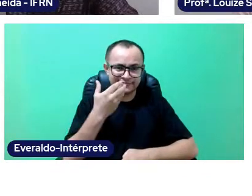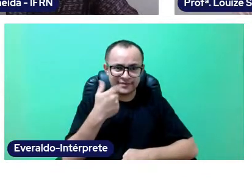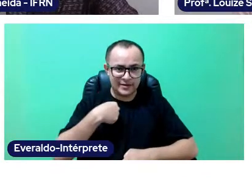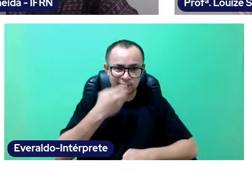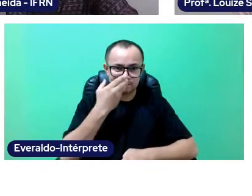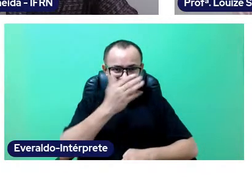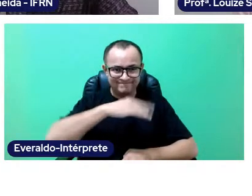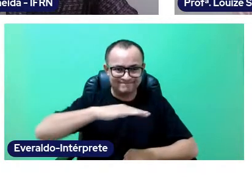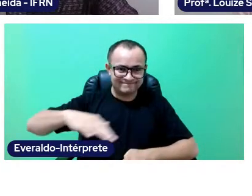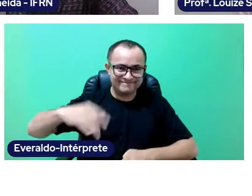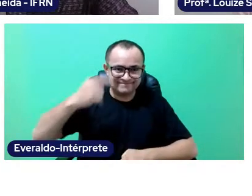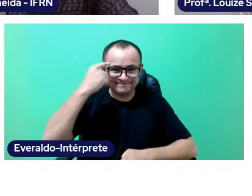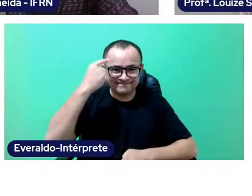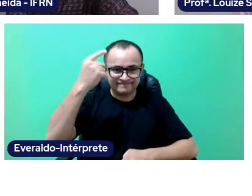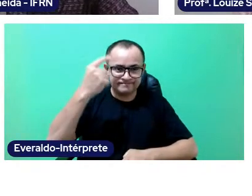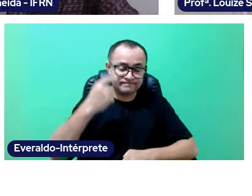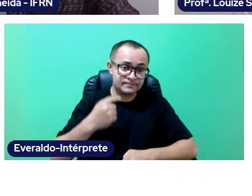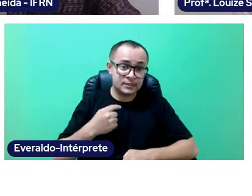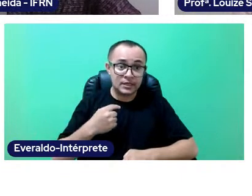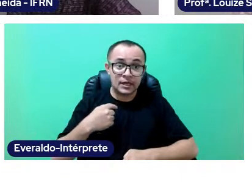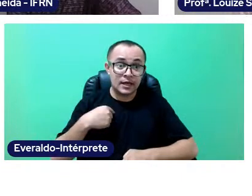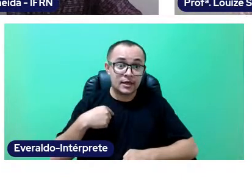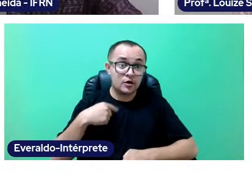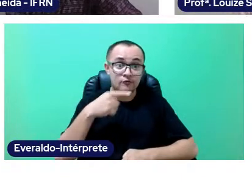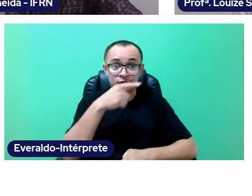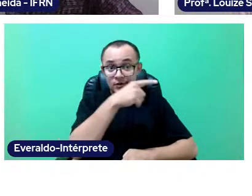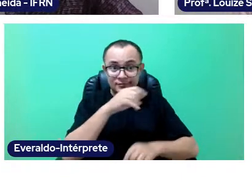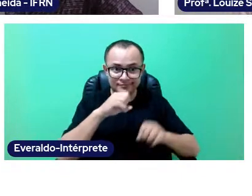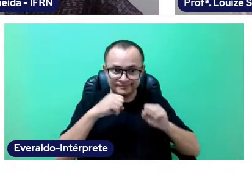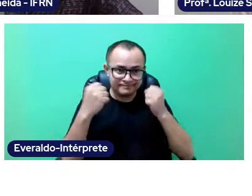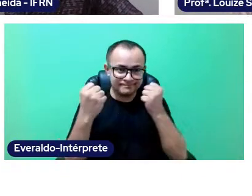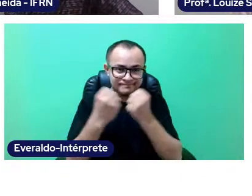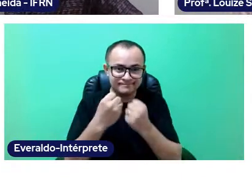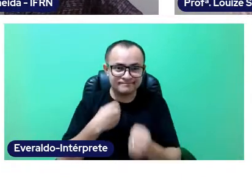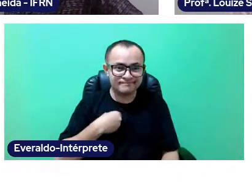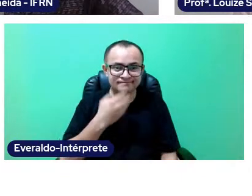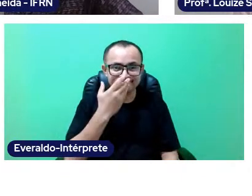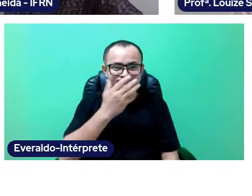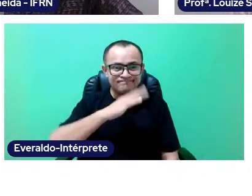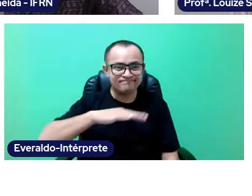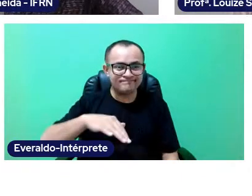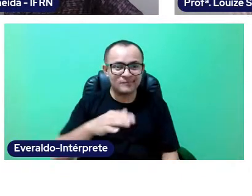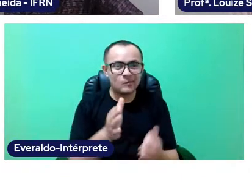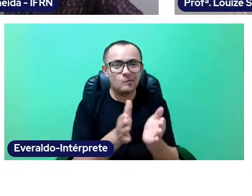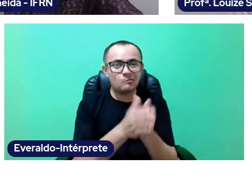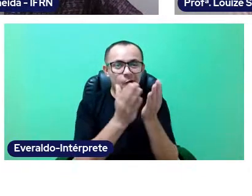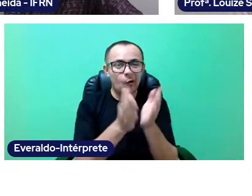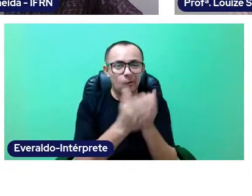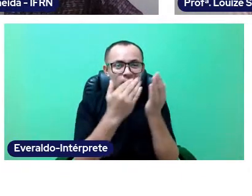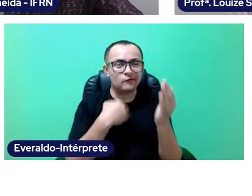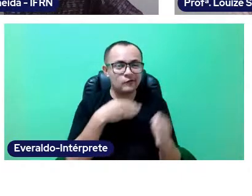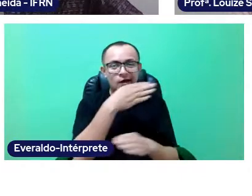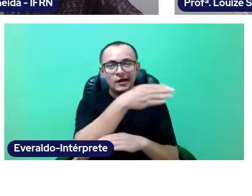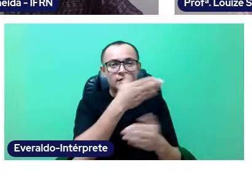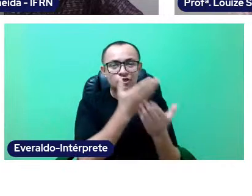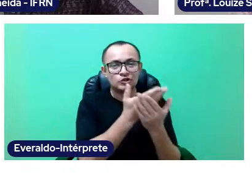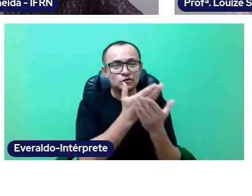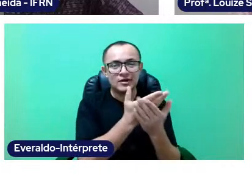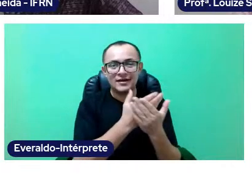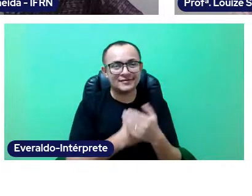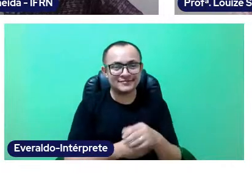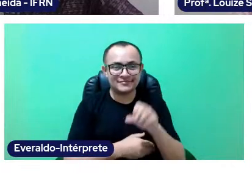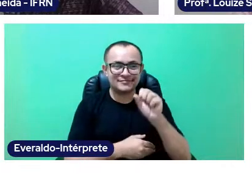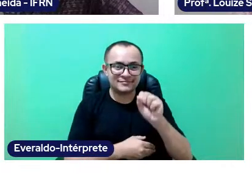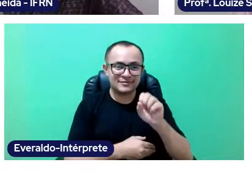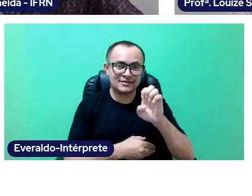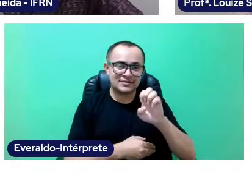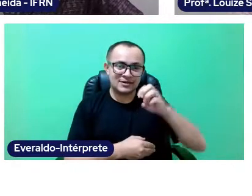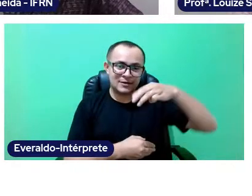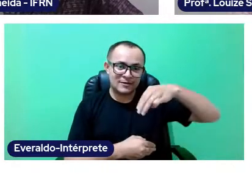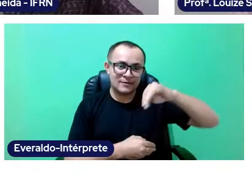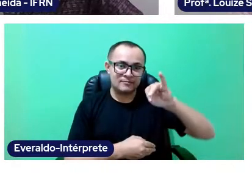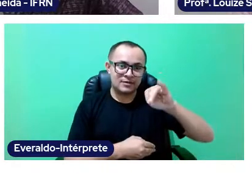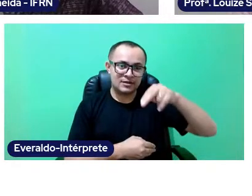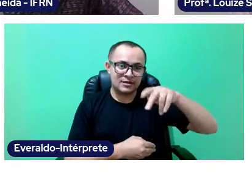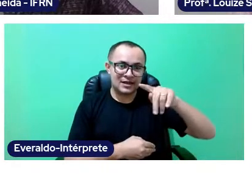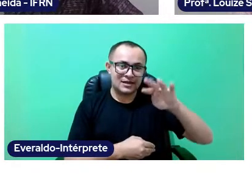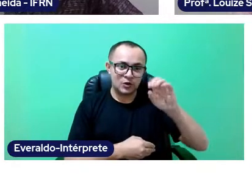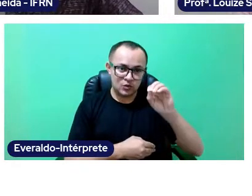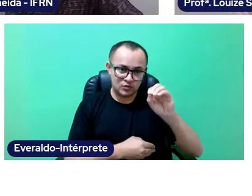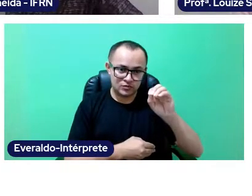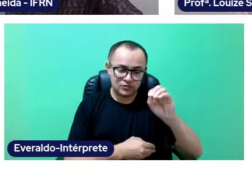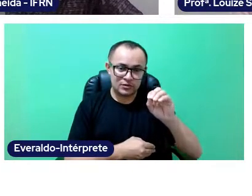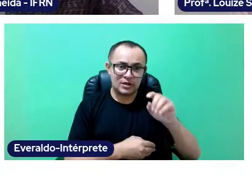And then I went to a seminar, a poor boy went to study in a seminar. I stayed there for a long time. Maybe 8 or 9 years.